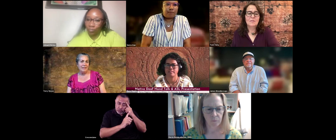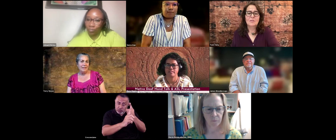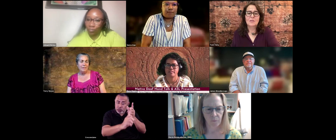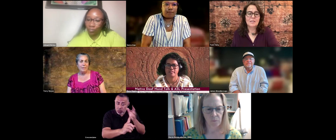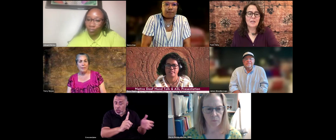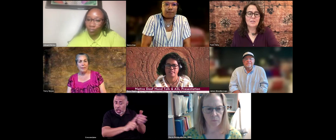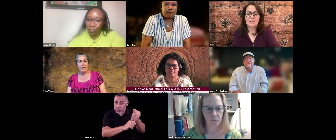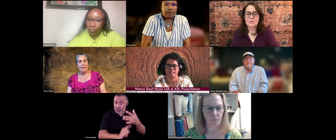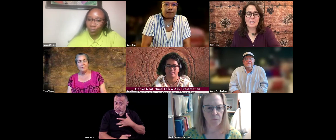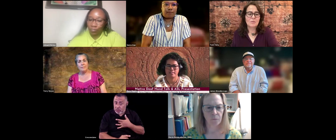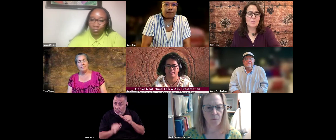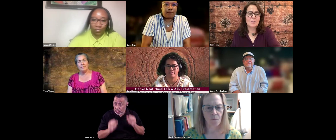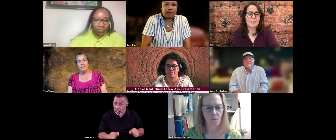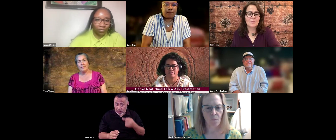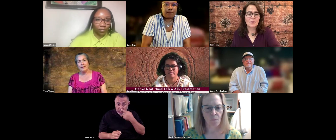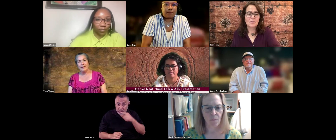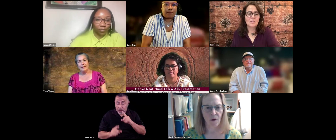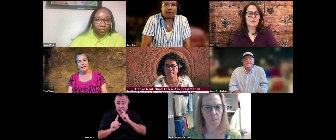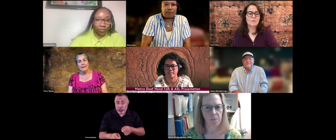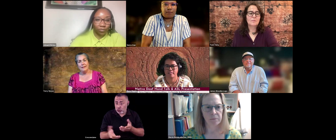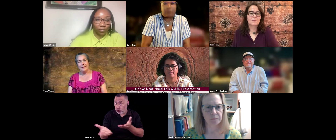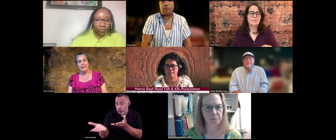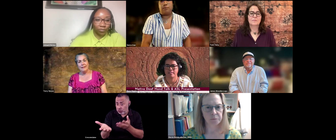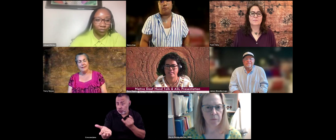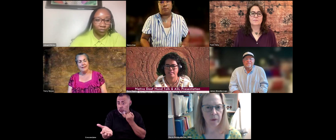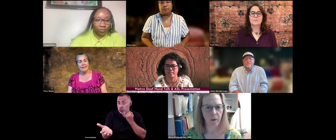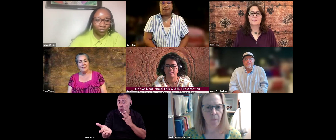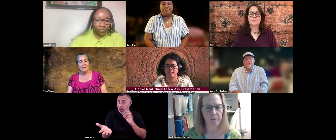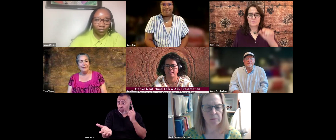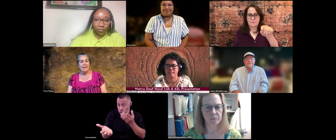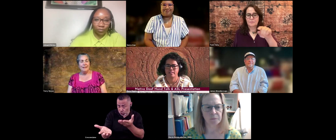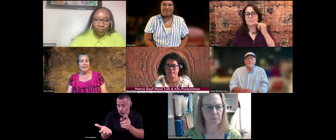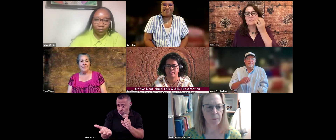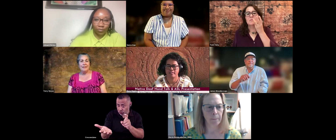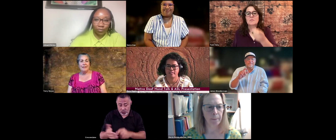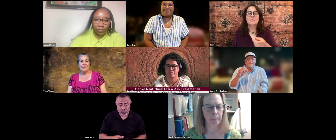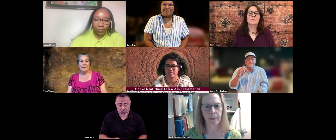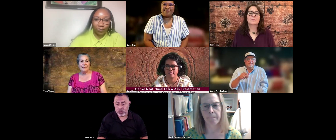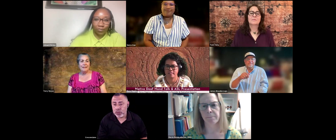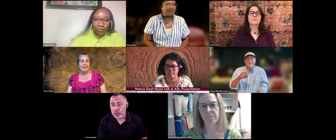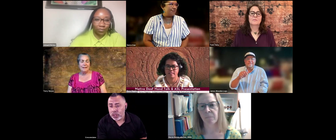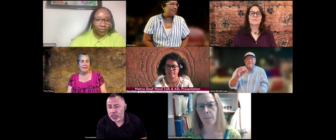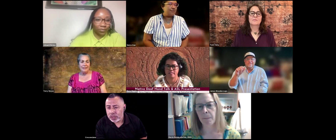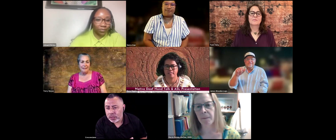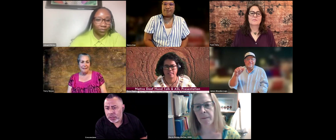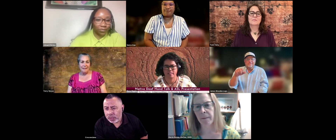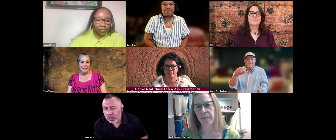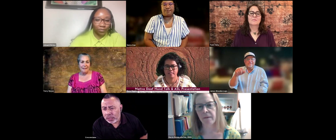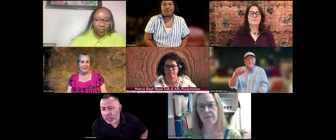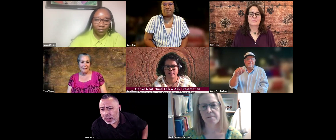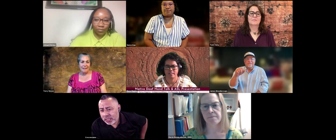Would you like to answer James Windlakes first? st